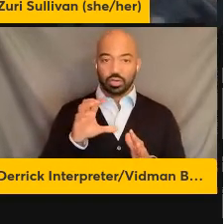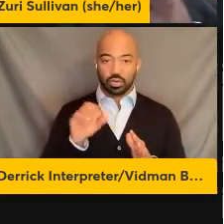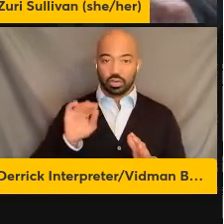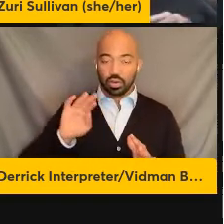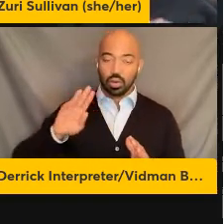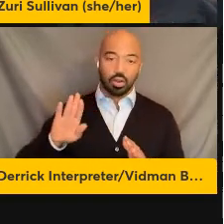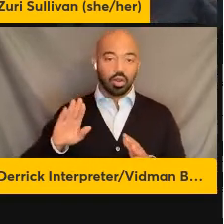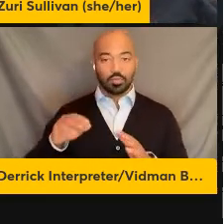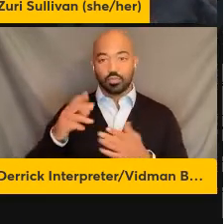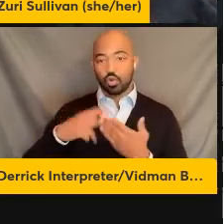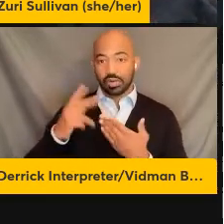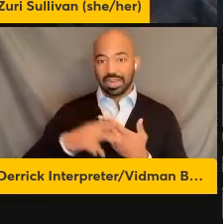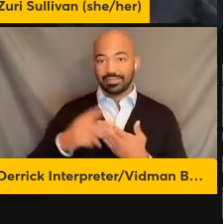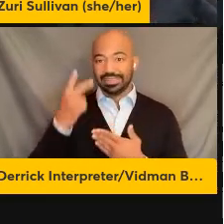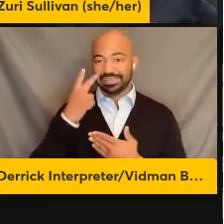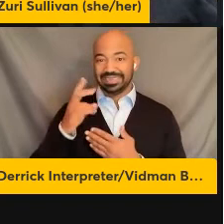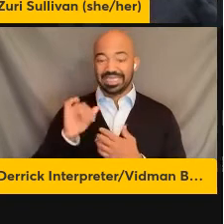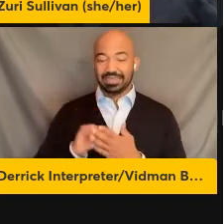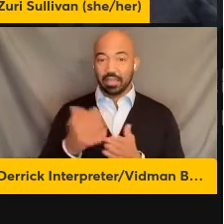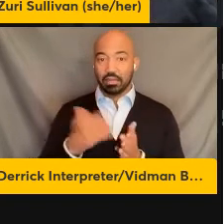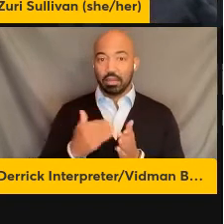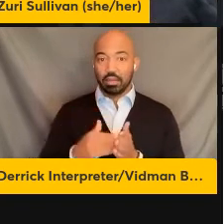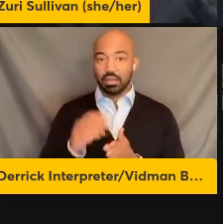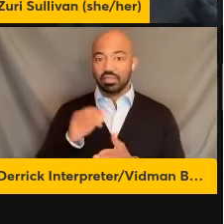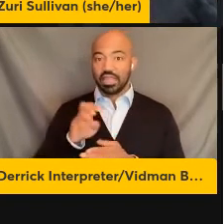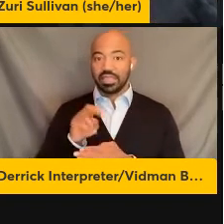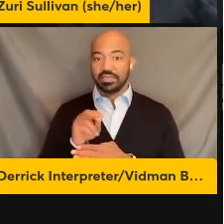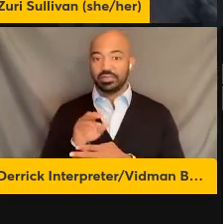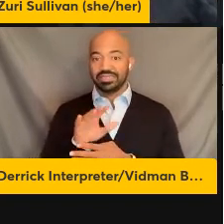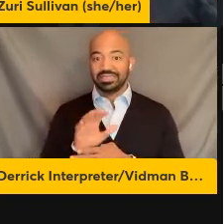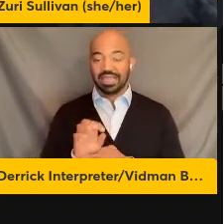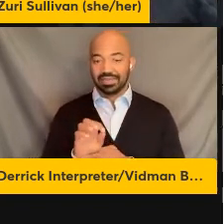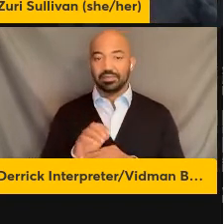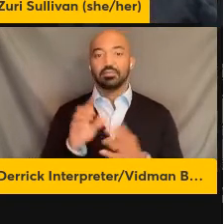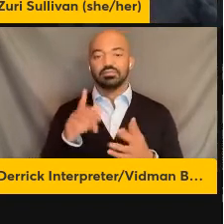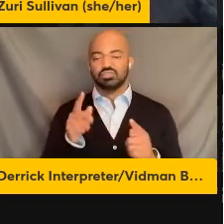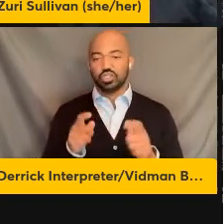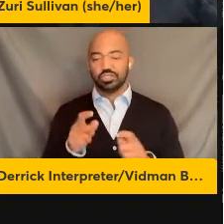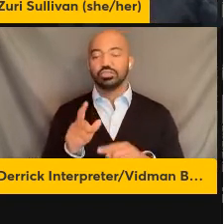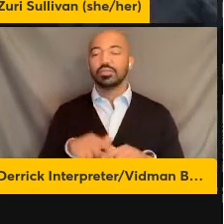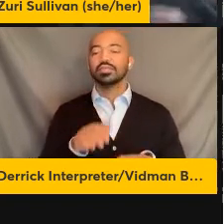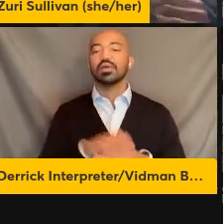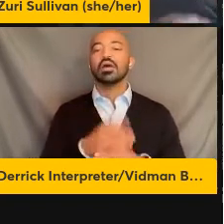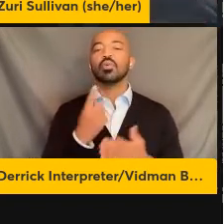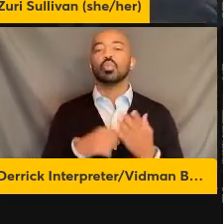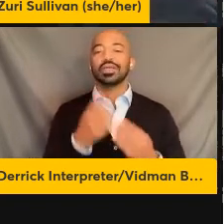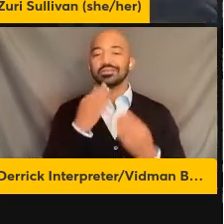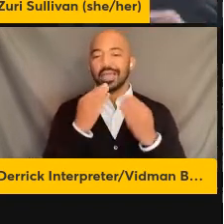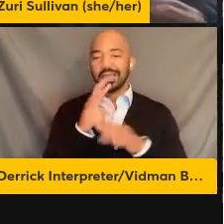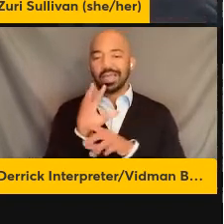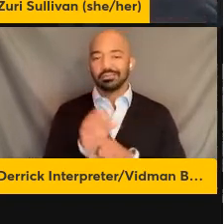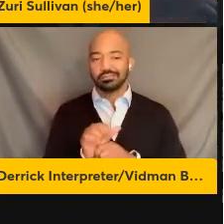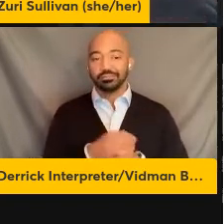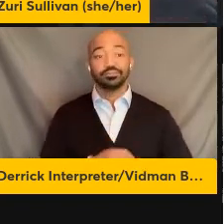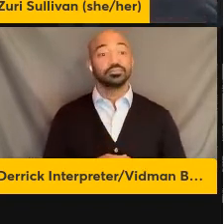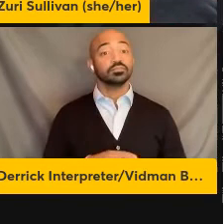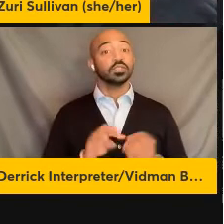we see that the frequency of these interior sites do change in response to diet. And so this indicates that within five days,